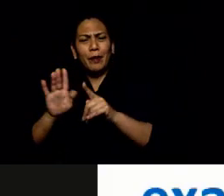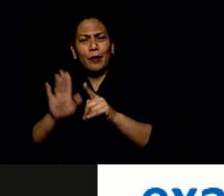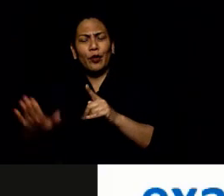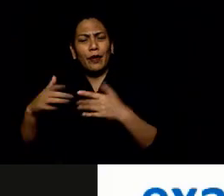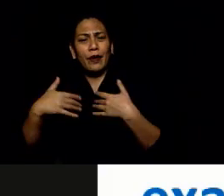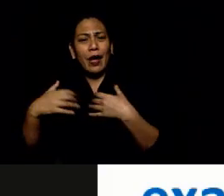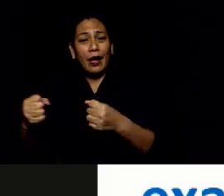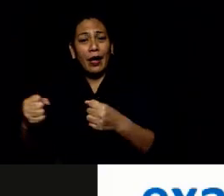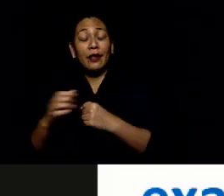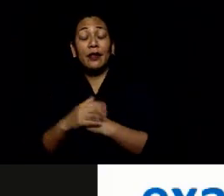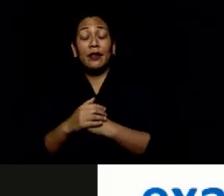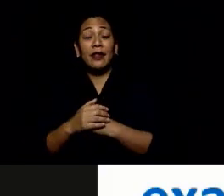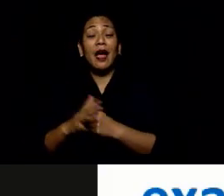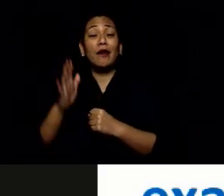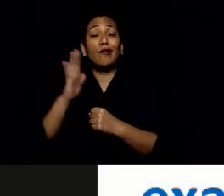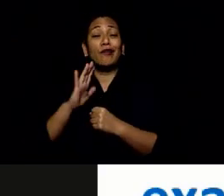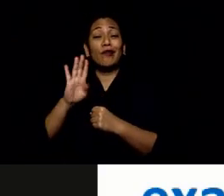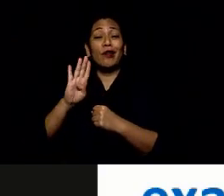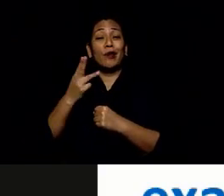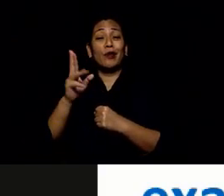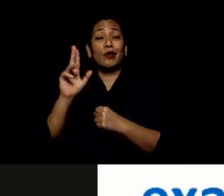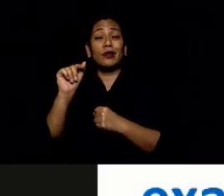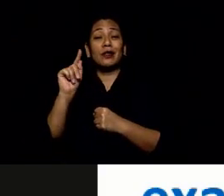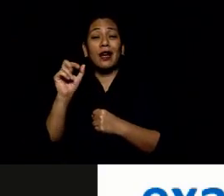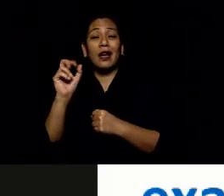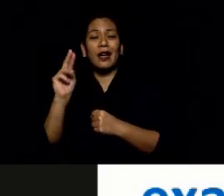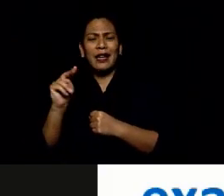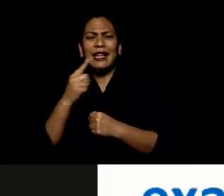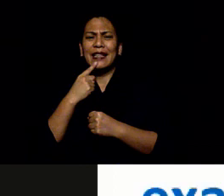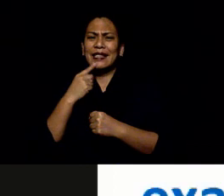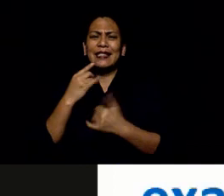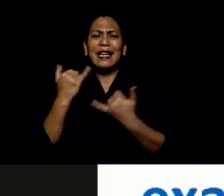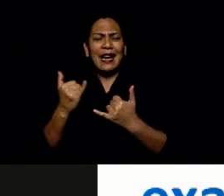time ago with the King said, let's go for gross national happiness,